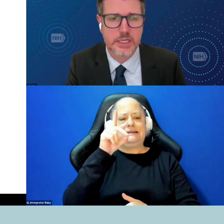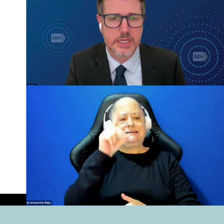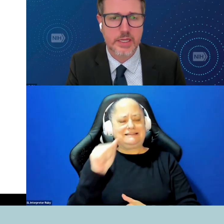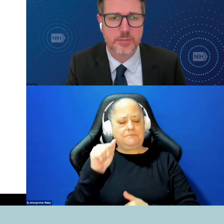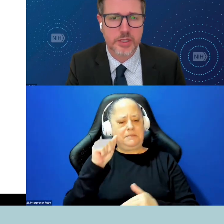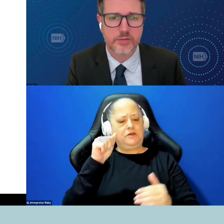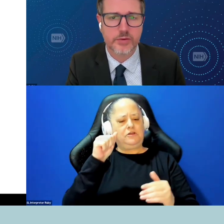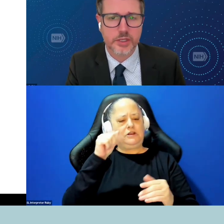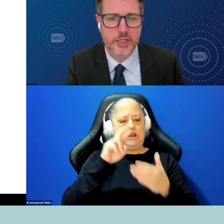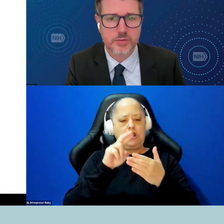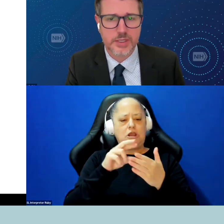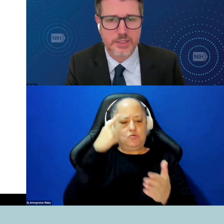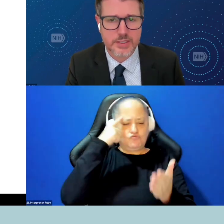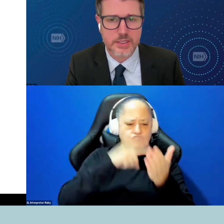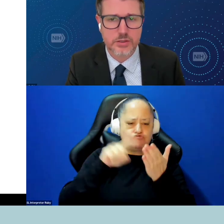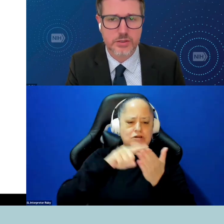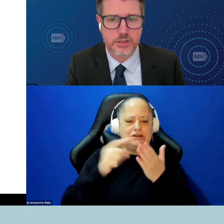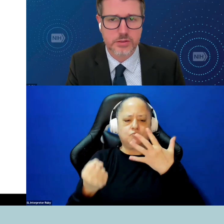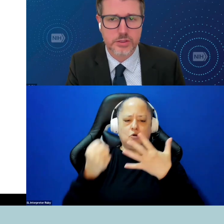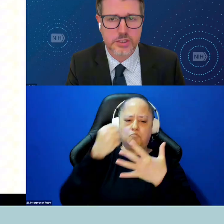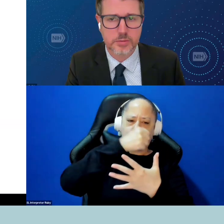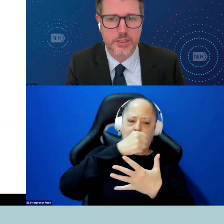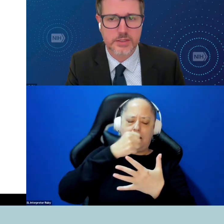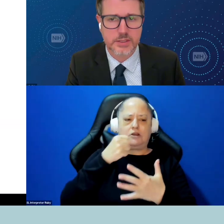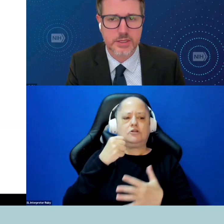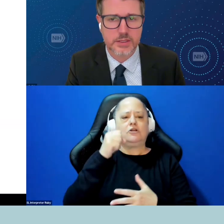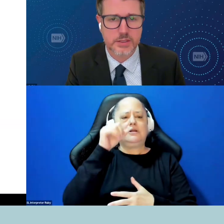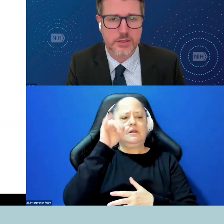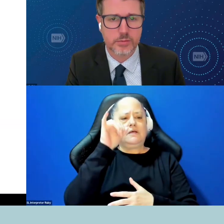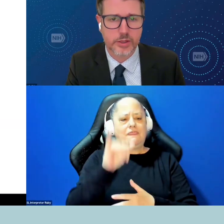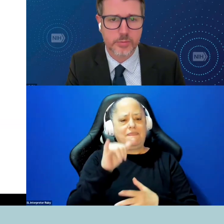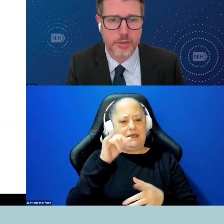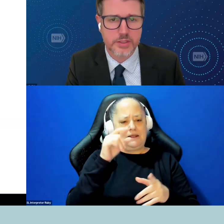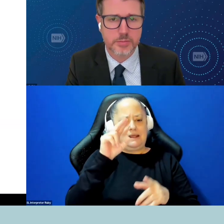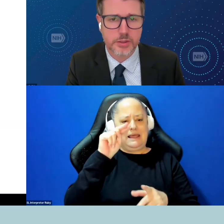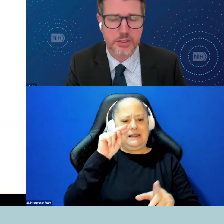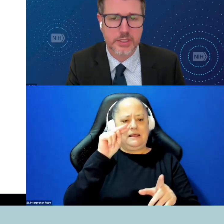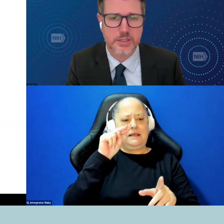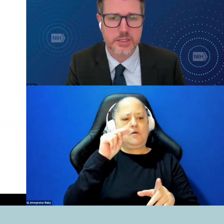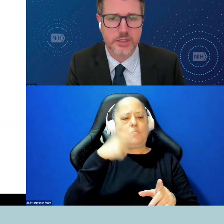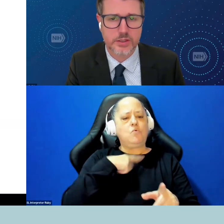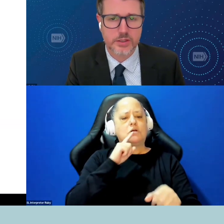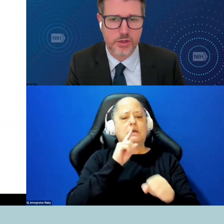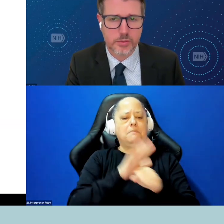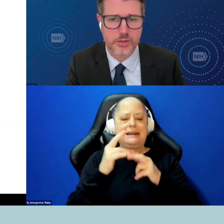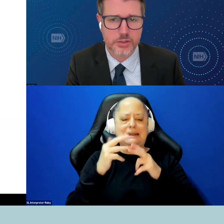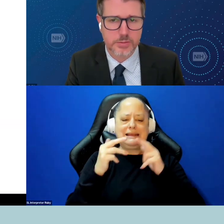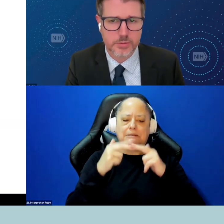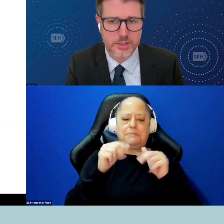As meaningful engagement is essential to the strategic plan's success, we're committed to building and sustaining strong partnerships